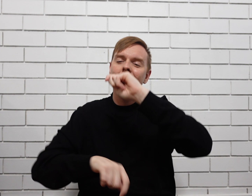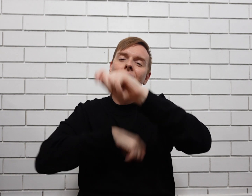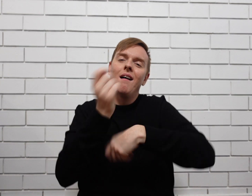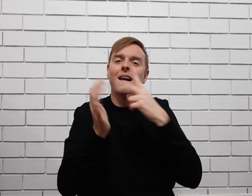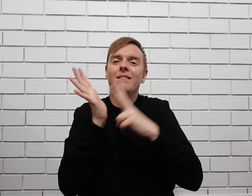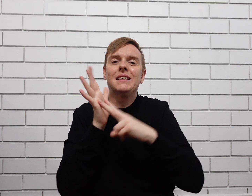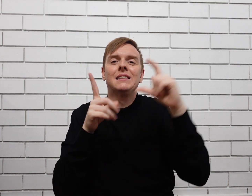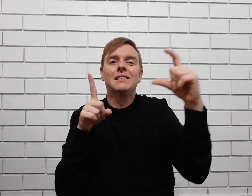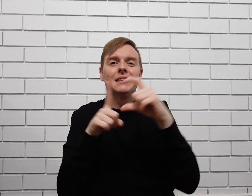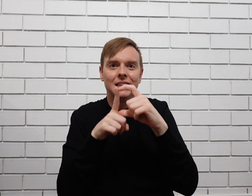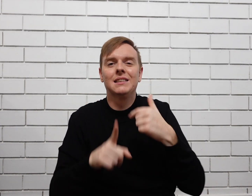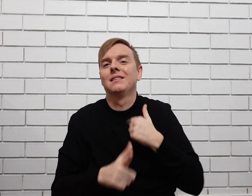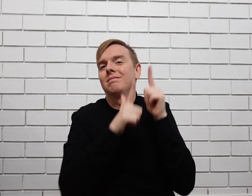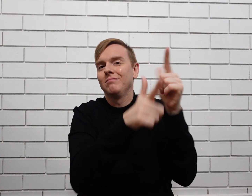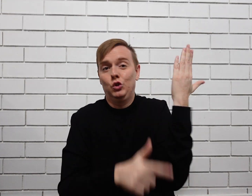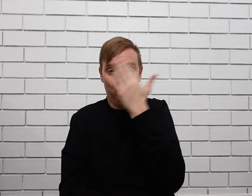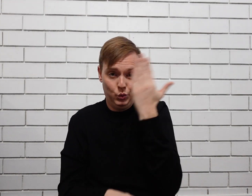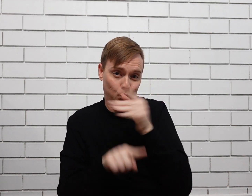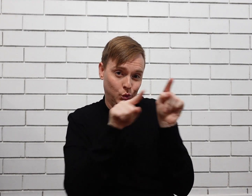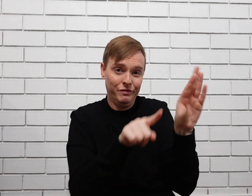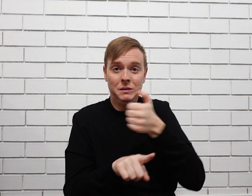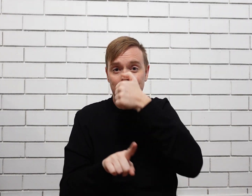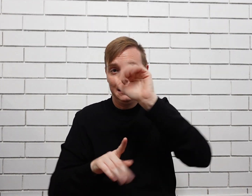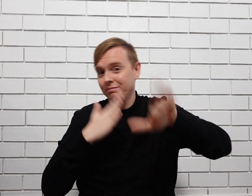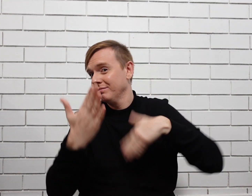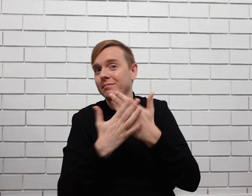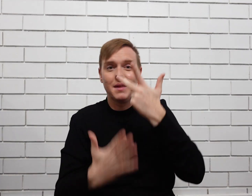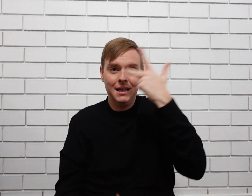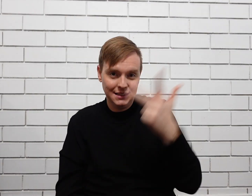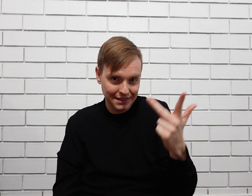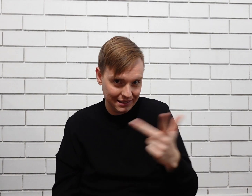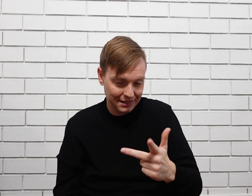then it changed to VCD (Victorian College for the Deaf). I attended that school from six to eighteen years old.